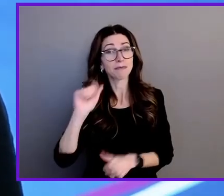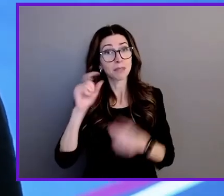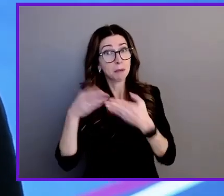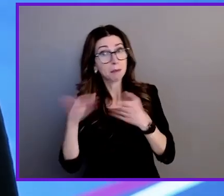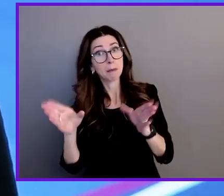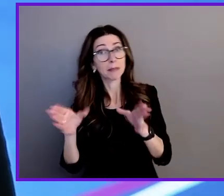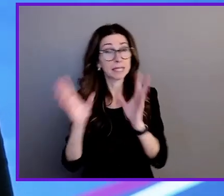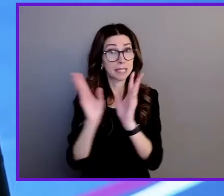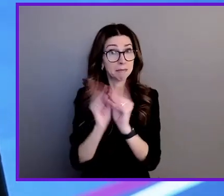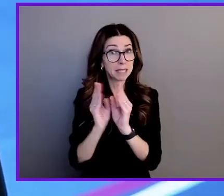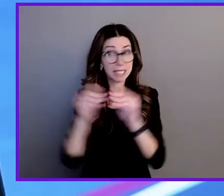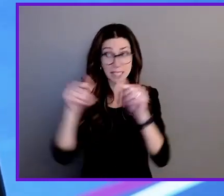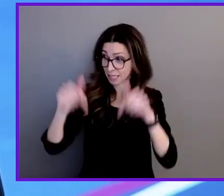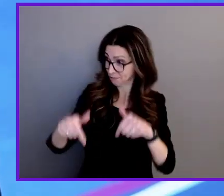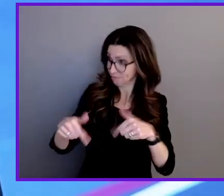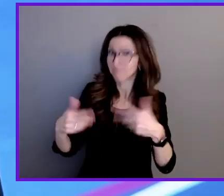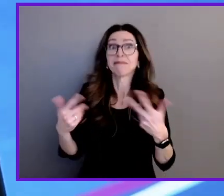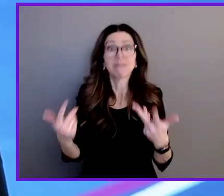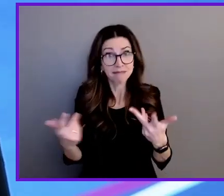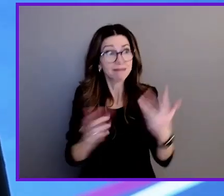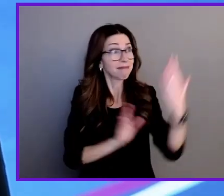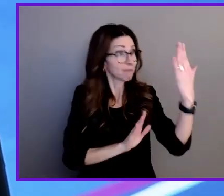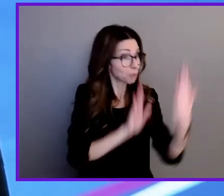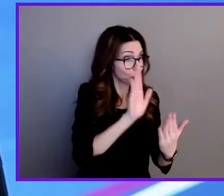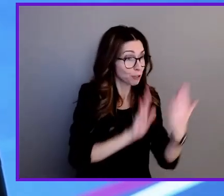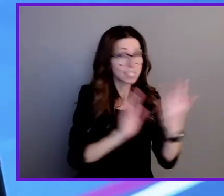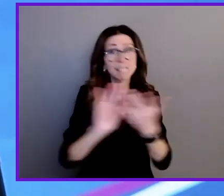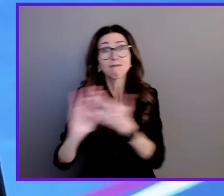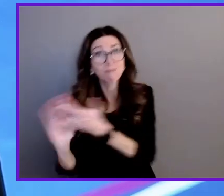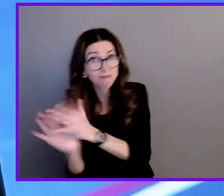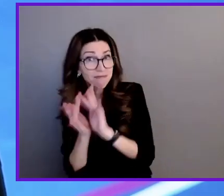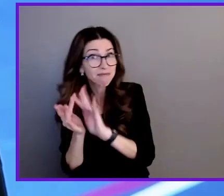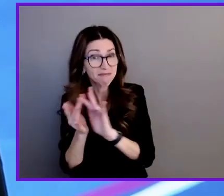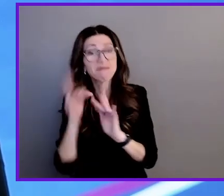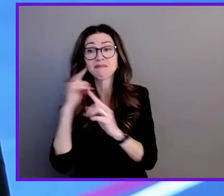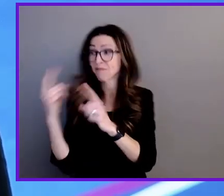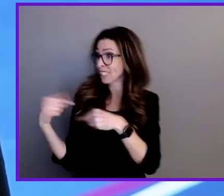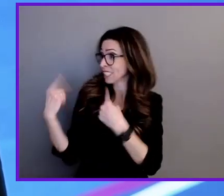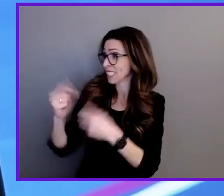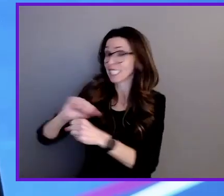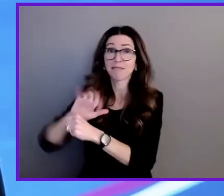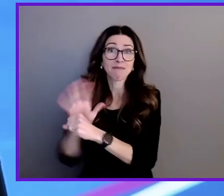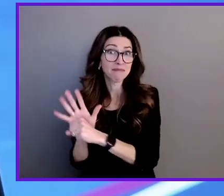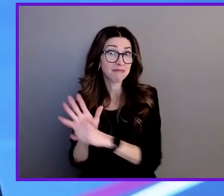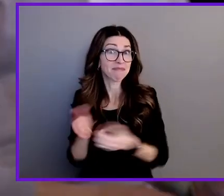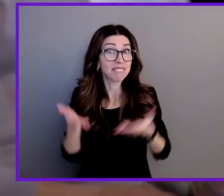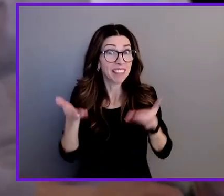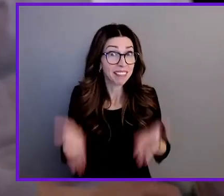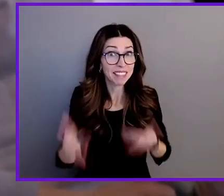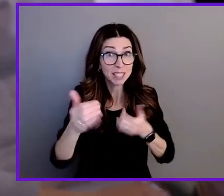I’m delighted to host this meeting here, in the Kakaekwewin room, a new name for this room.